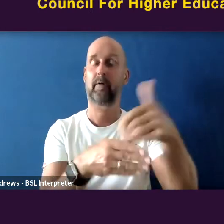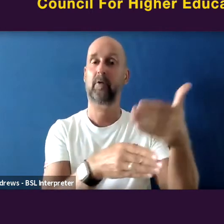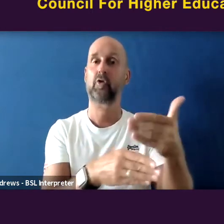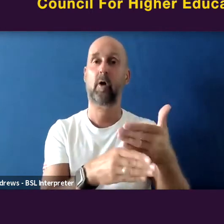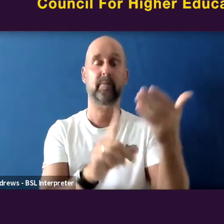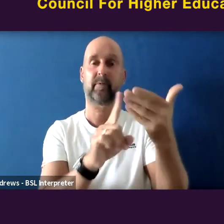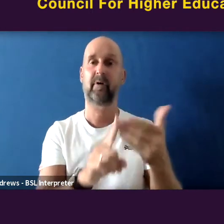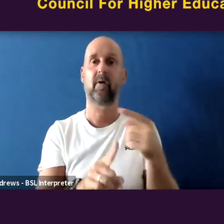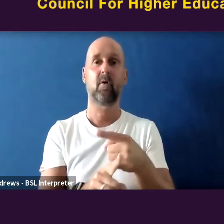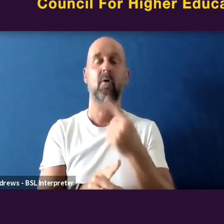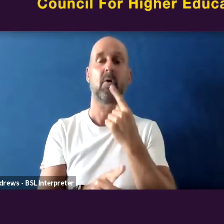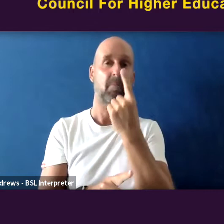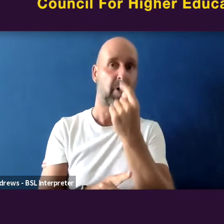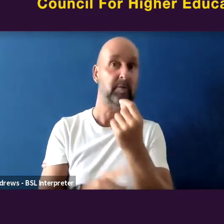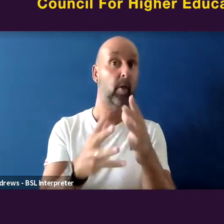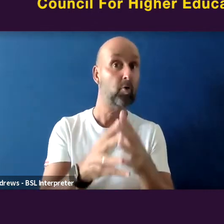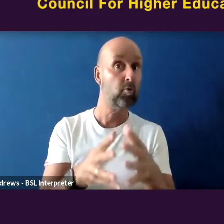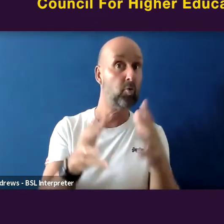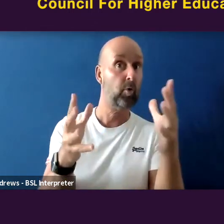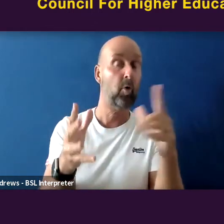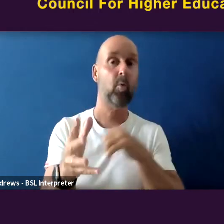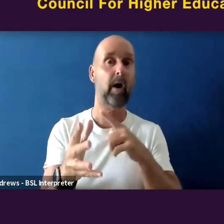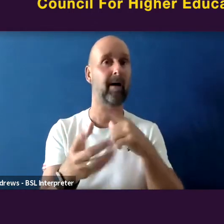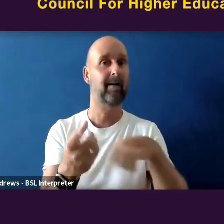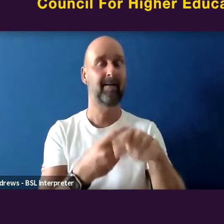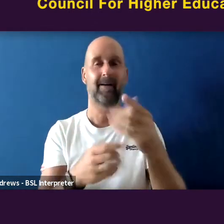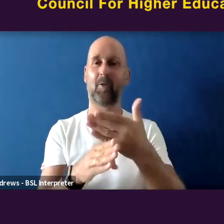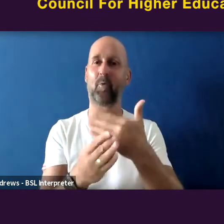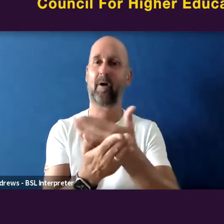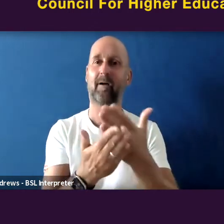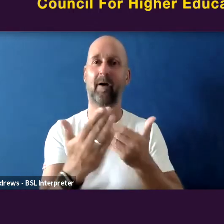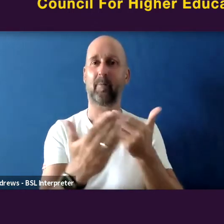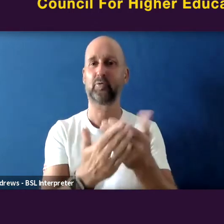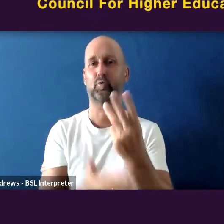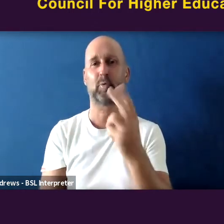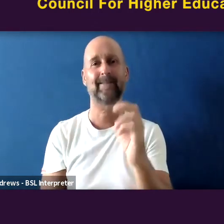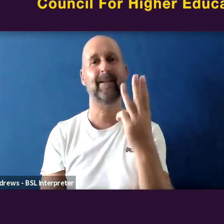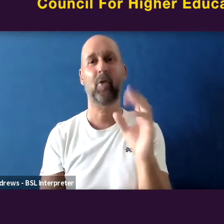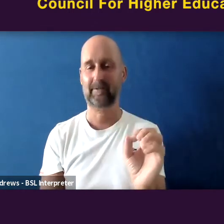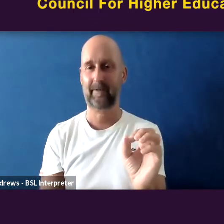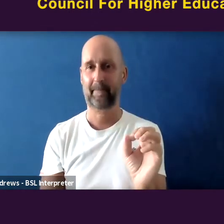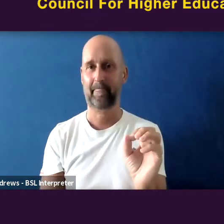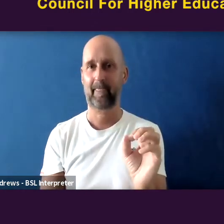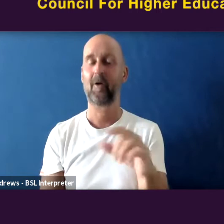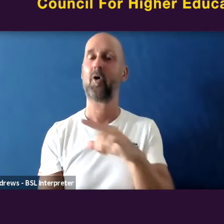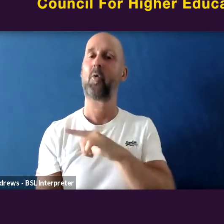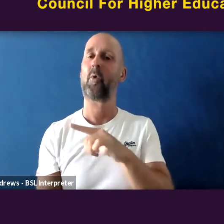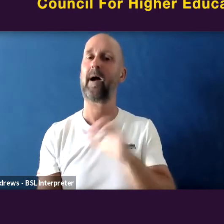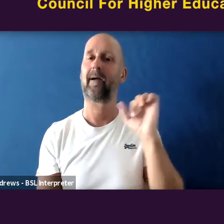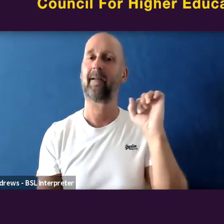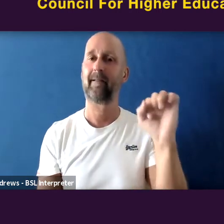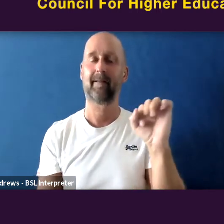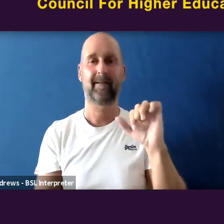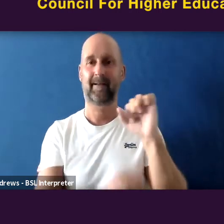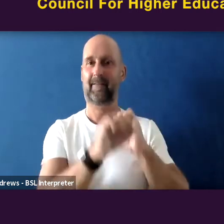very likely to grow as a share of the workforce by 2030, by virtue of being resistant to automation.